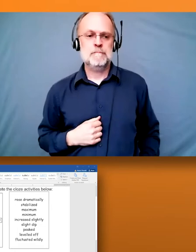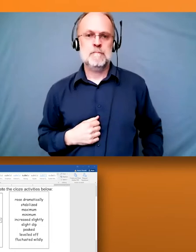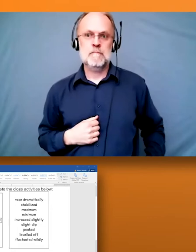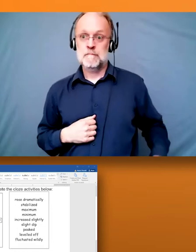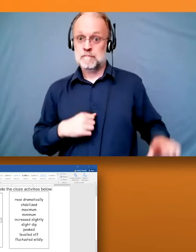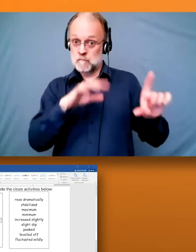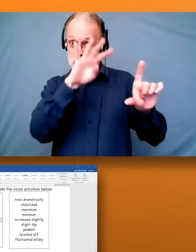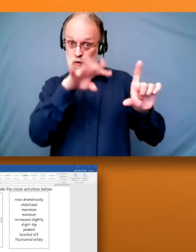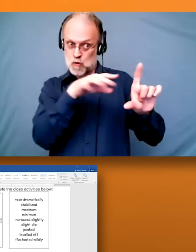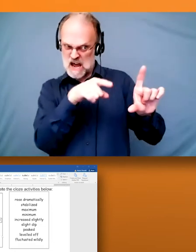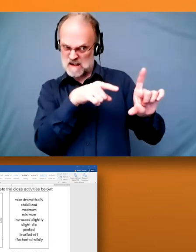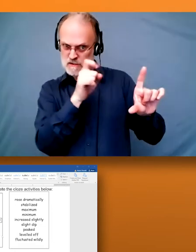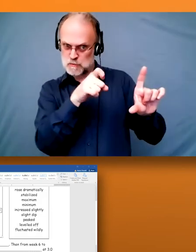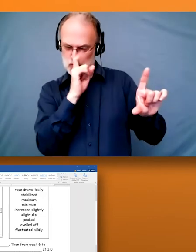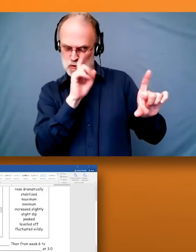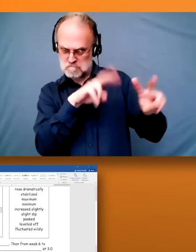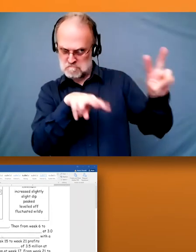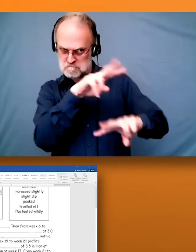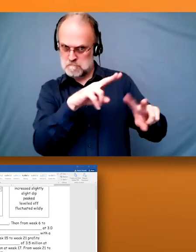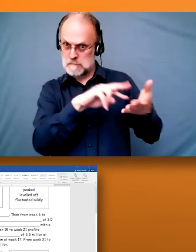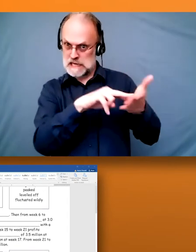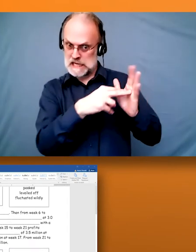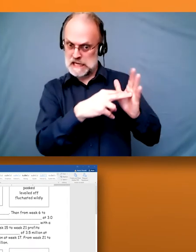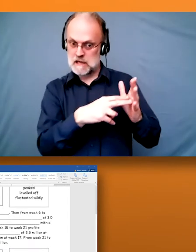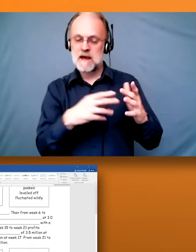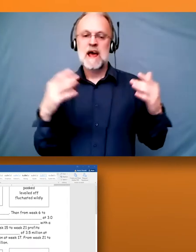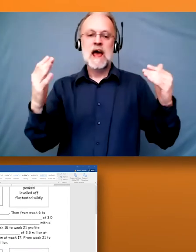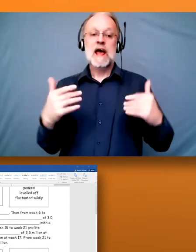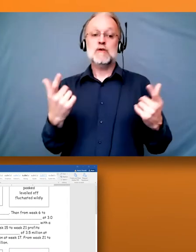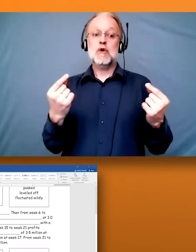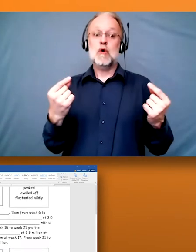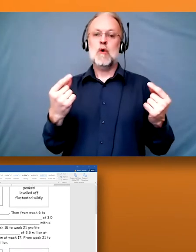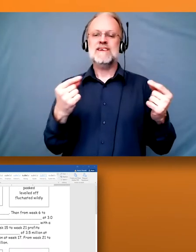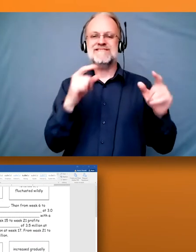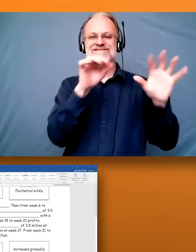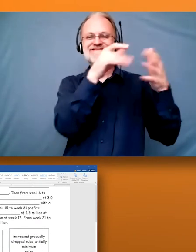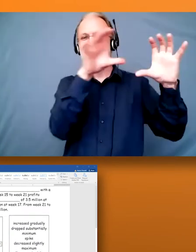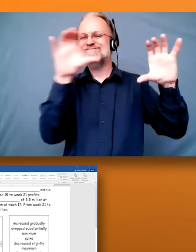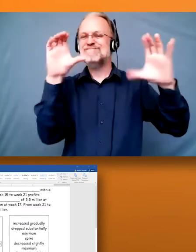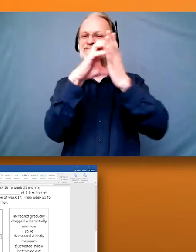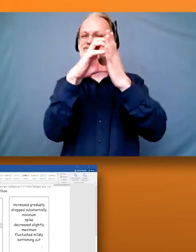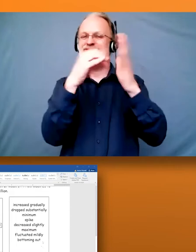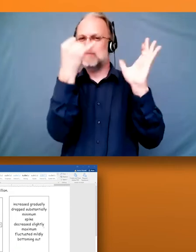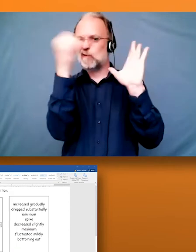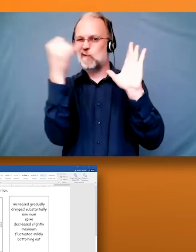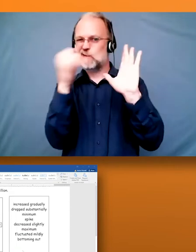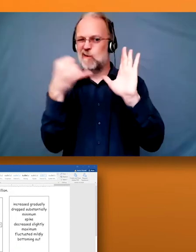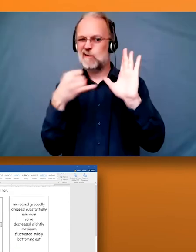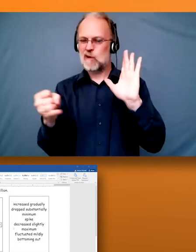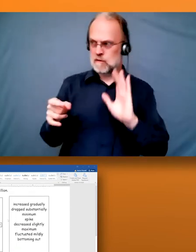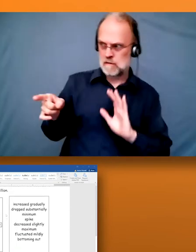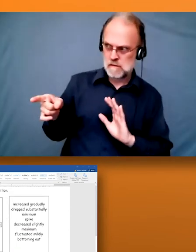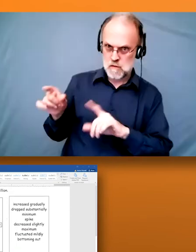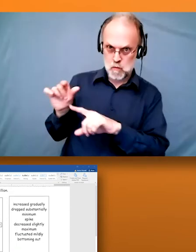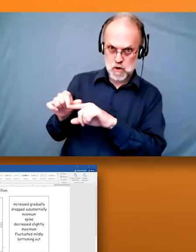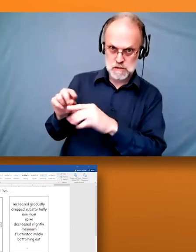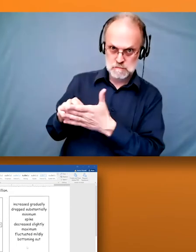The graph that they're reading. And then they're going in and putting in based on what these words mean.